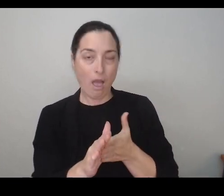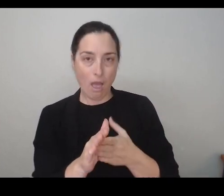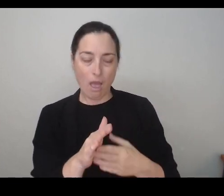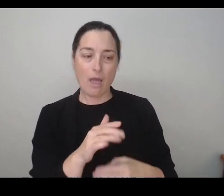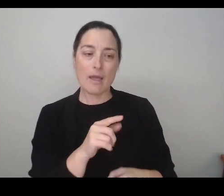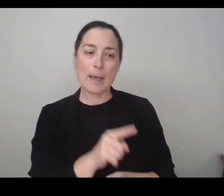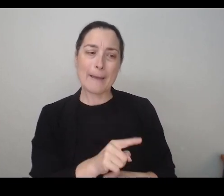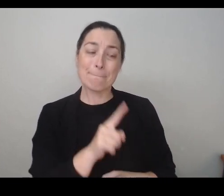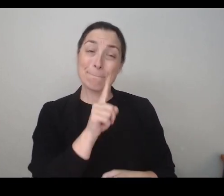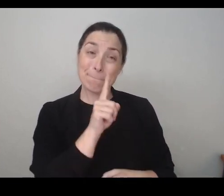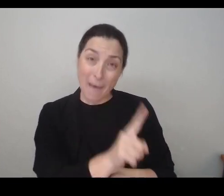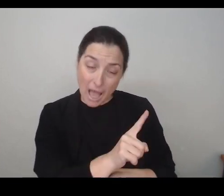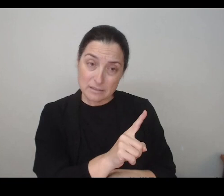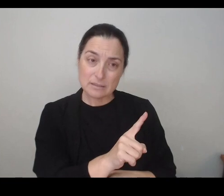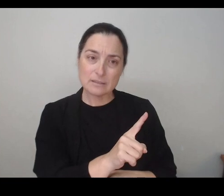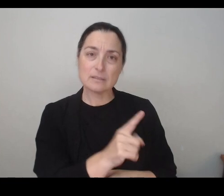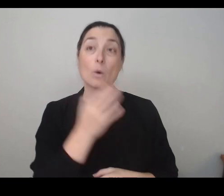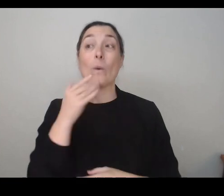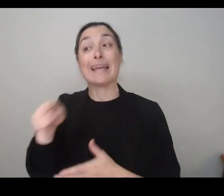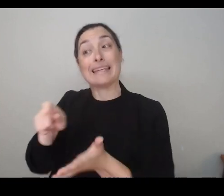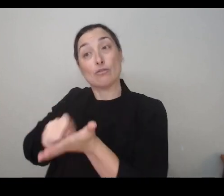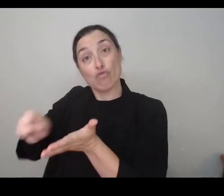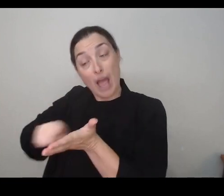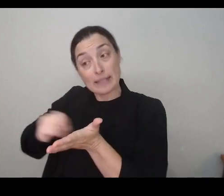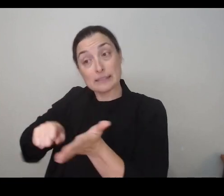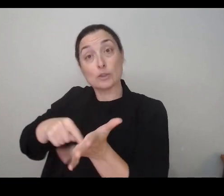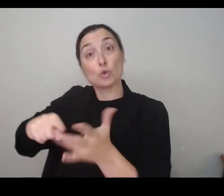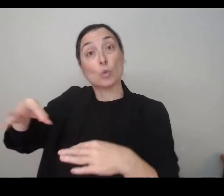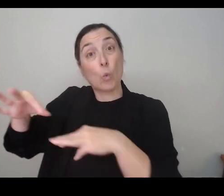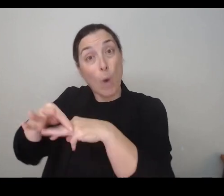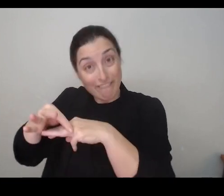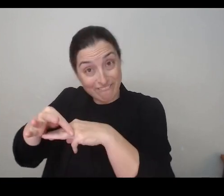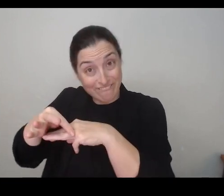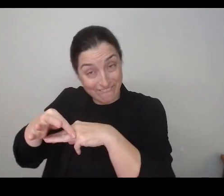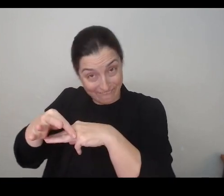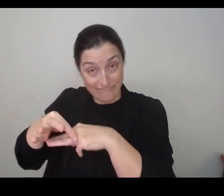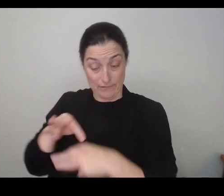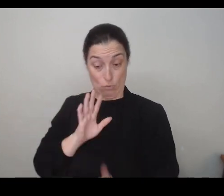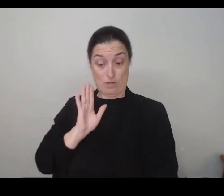But when Gauguin is writing to his wife, Mette soon after he has arrived, he says 'un pays merveilleux',